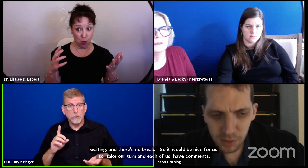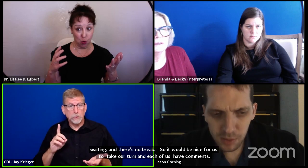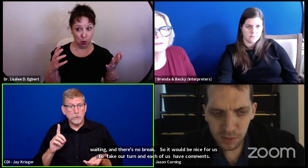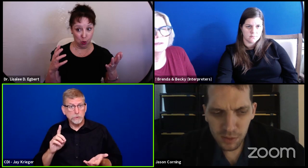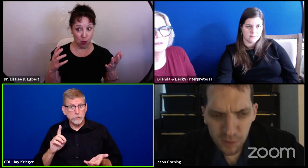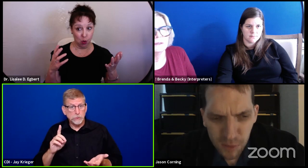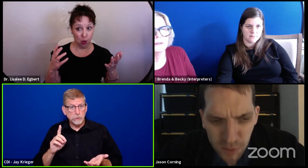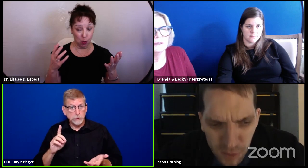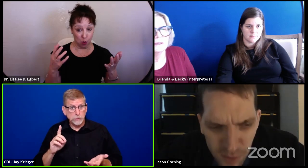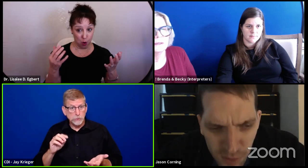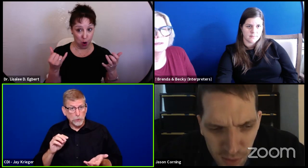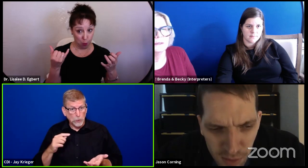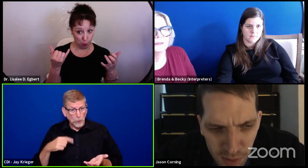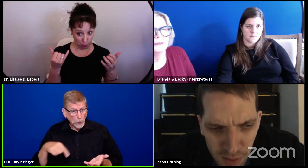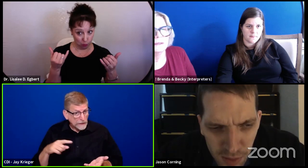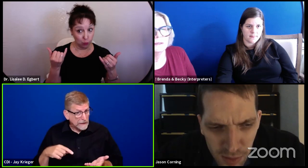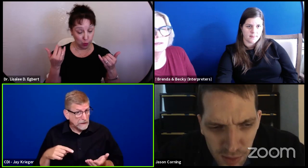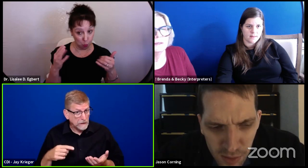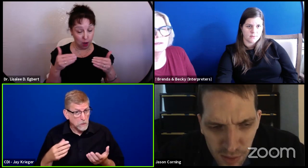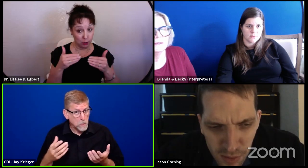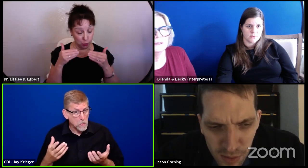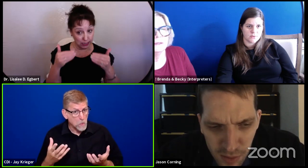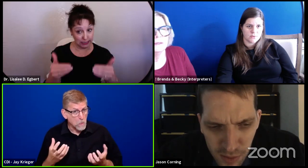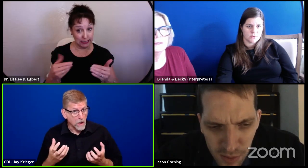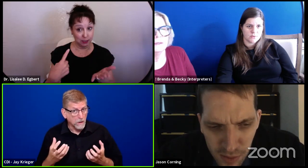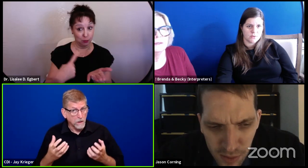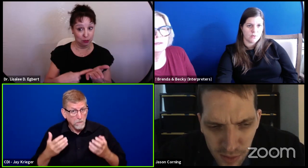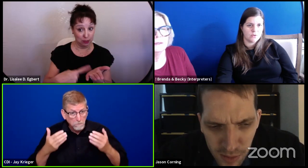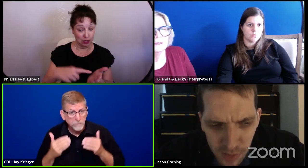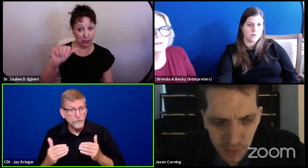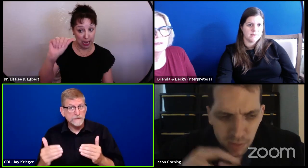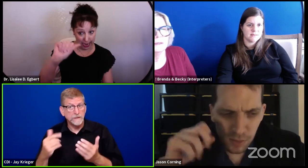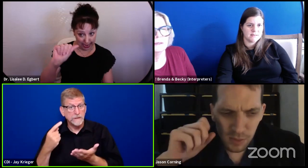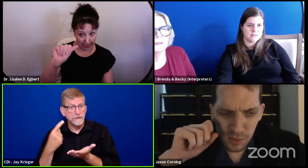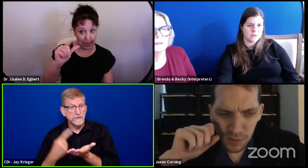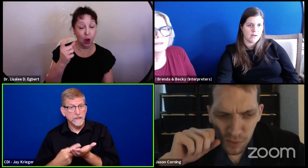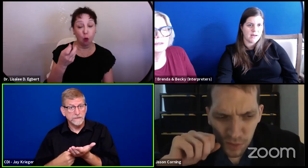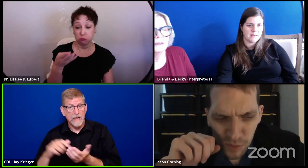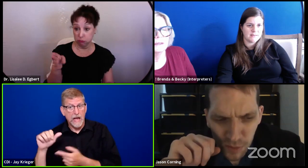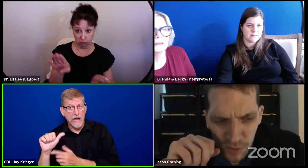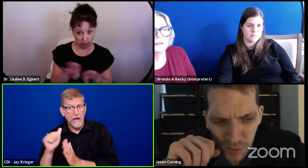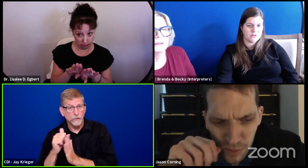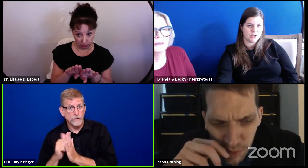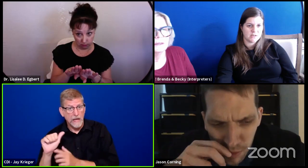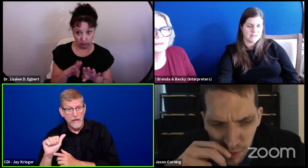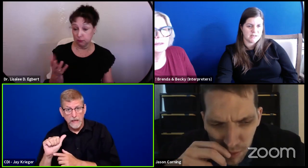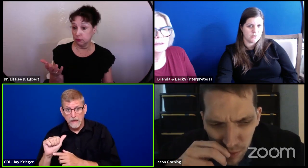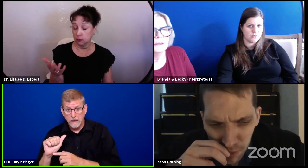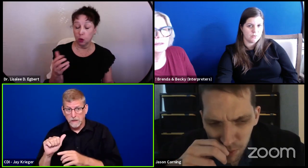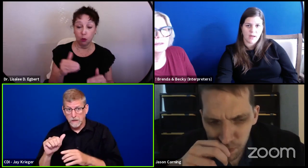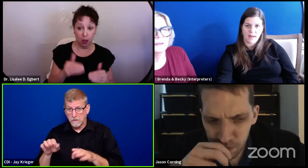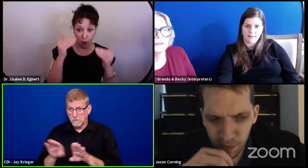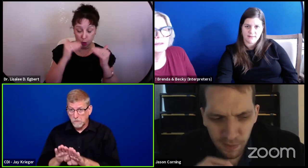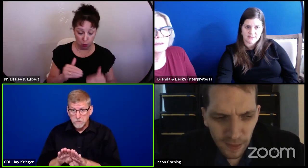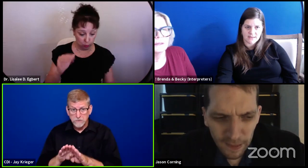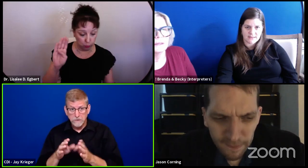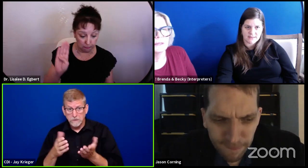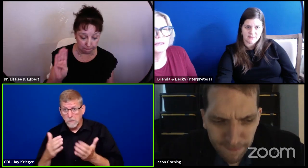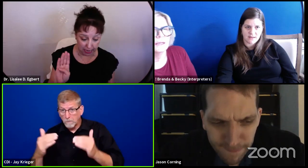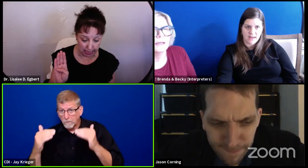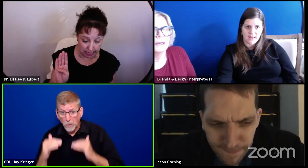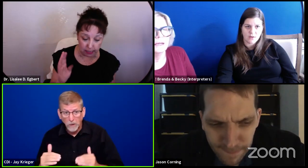So do you want us to go ahead and continue discussing a?